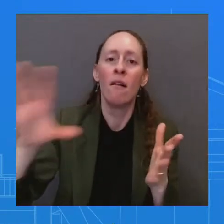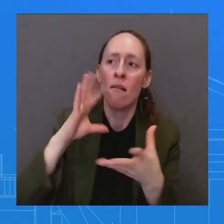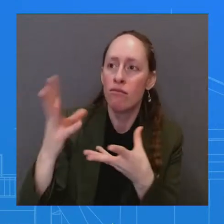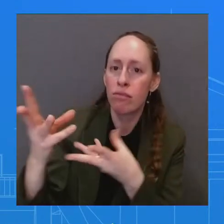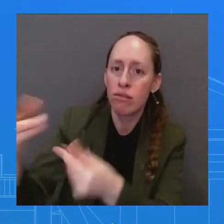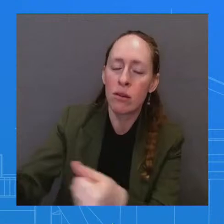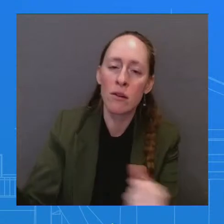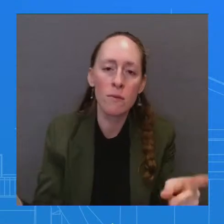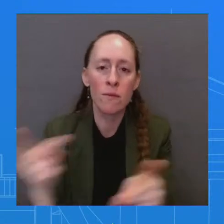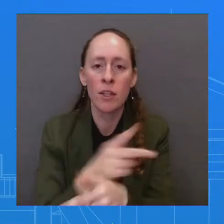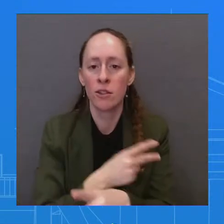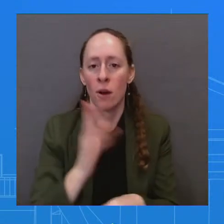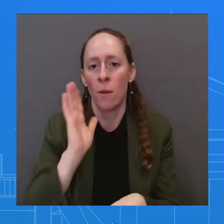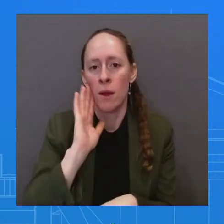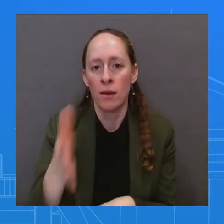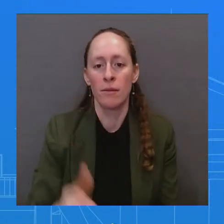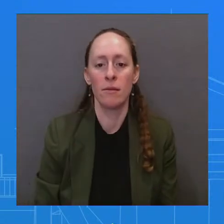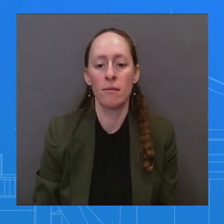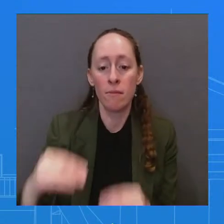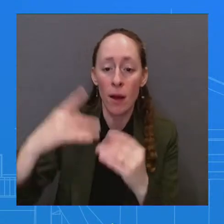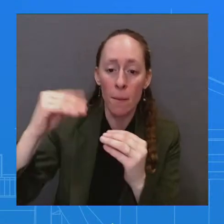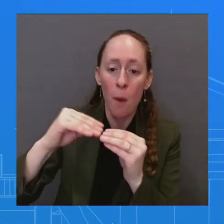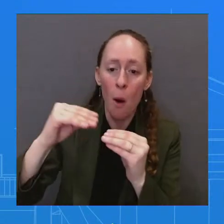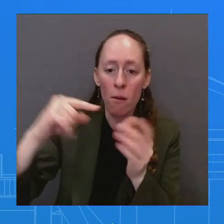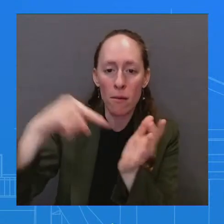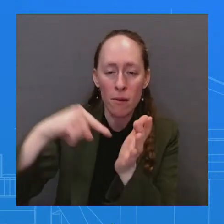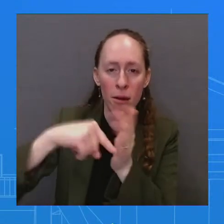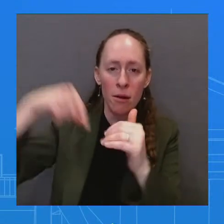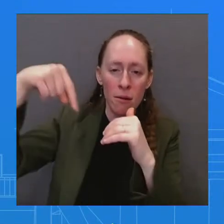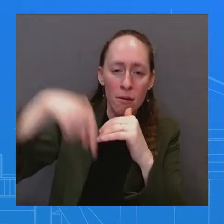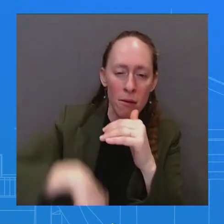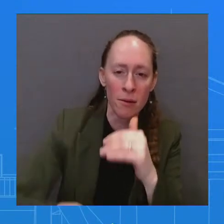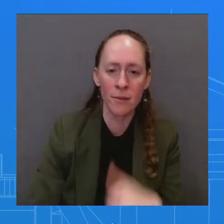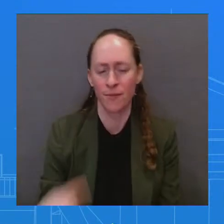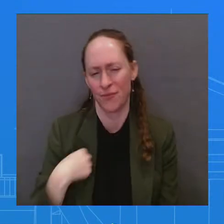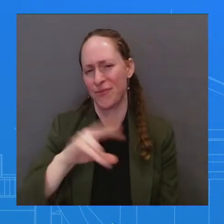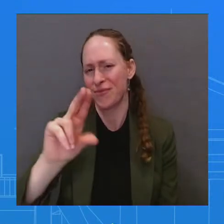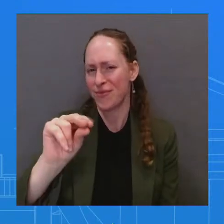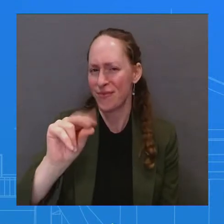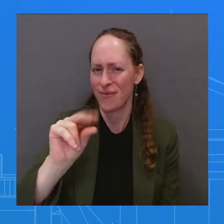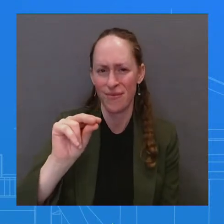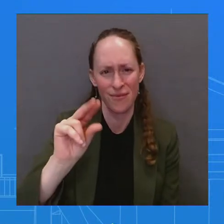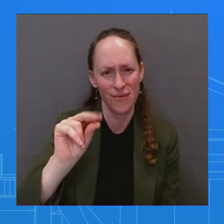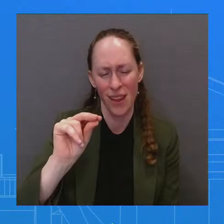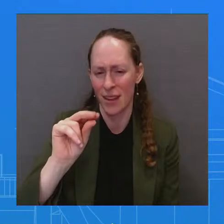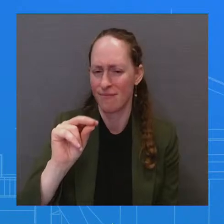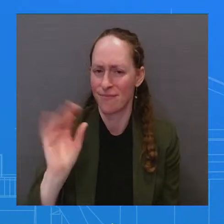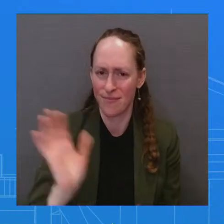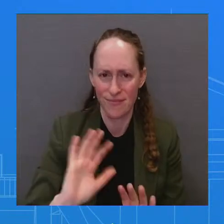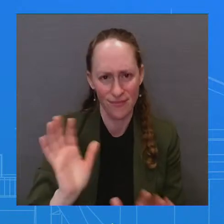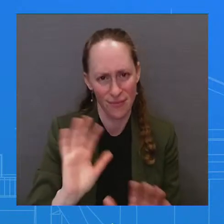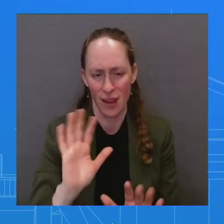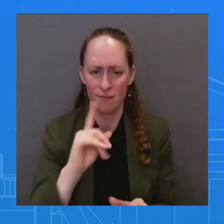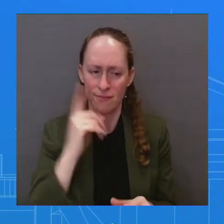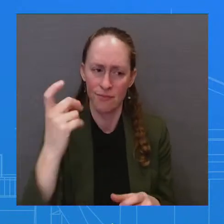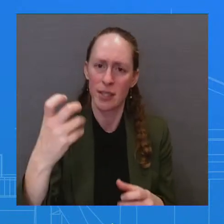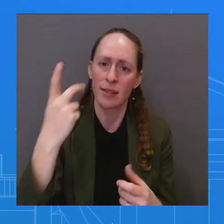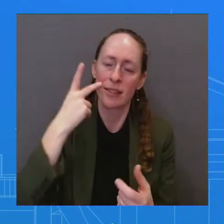so we can invest in lower costs for hardworking families, not selling how- -- hardworking families out with higher costs --